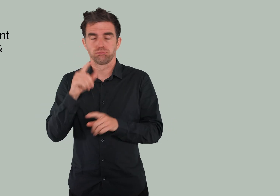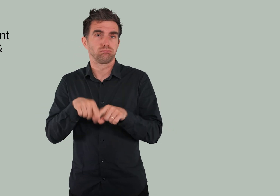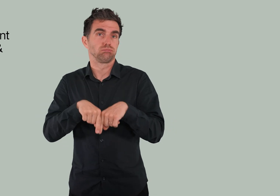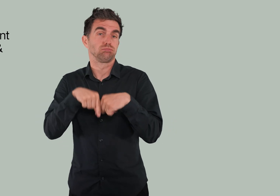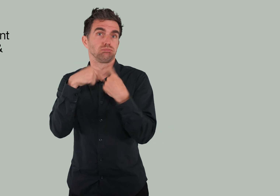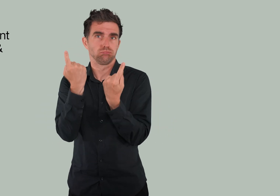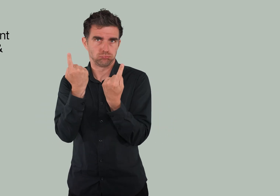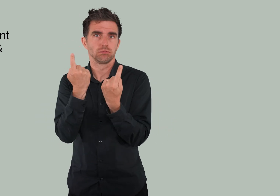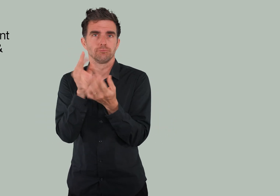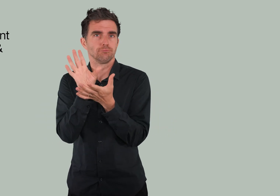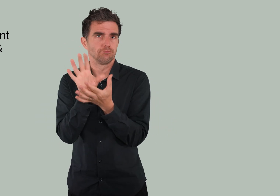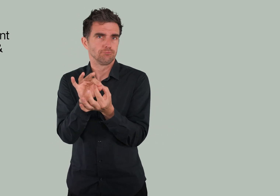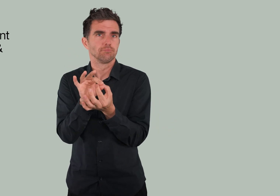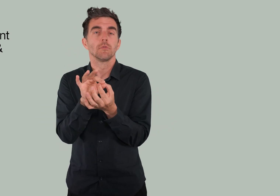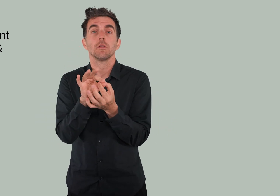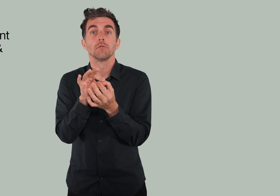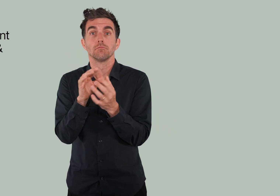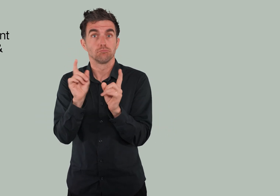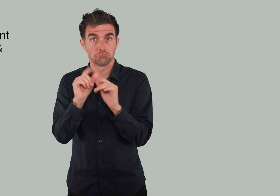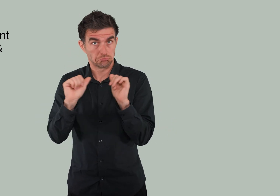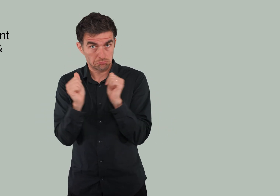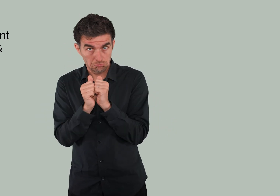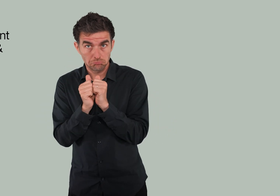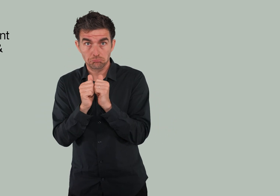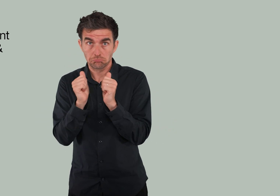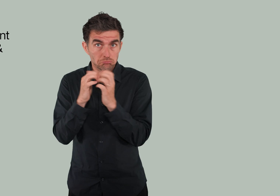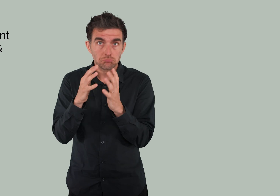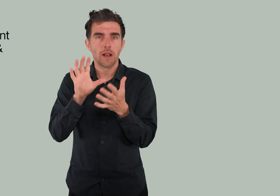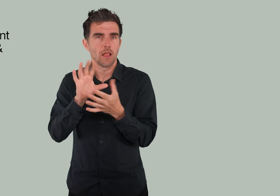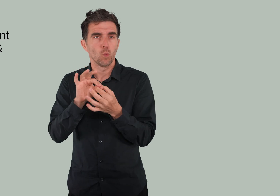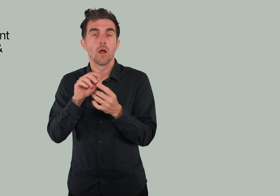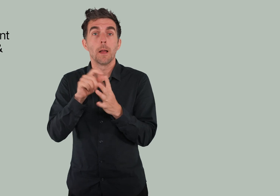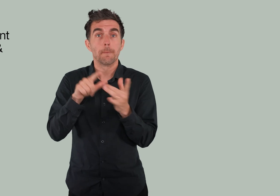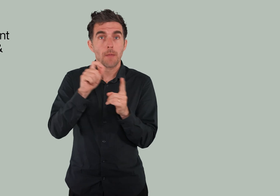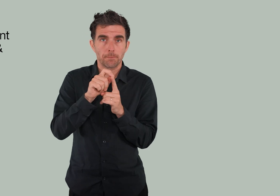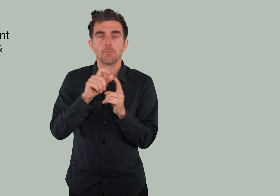differences in agreement are observed between PIP and